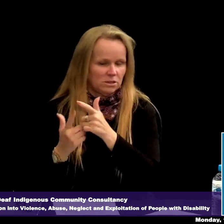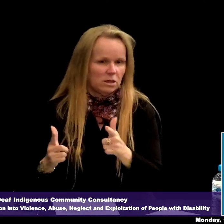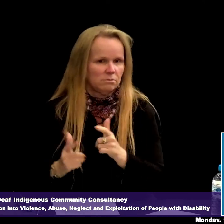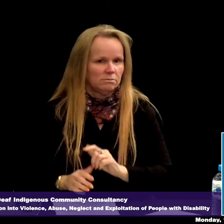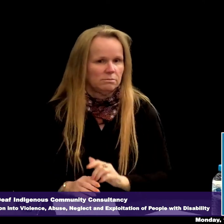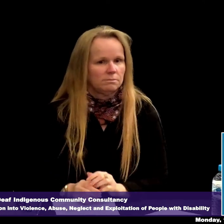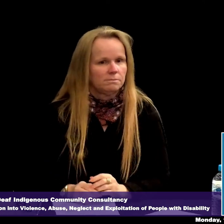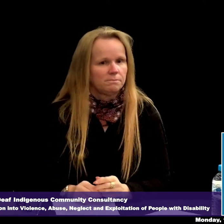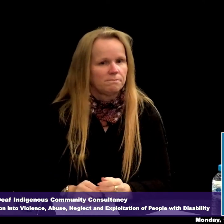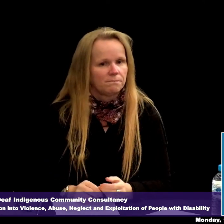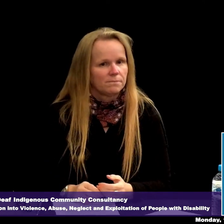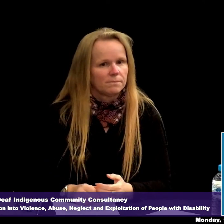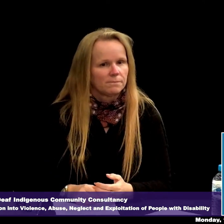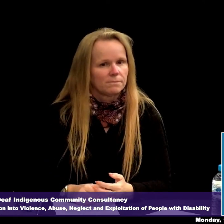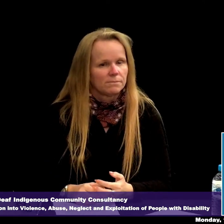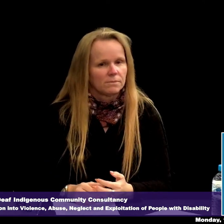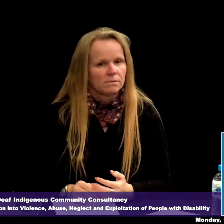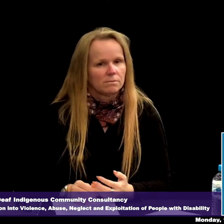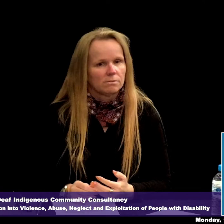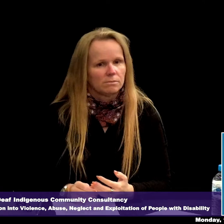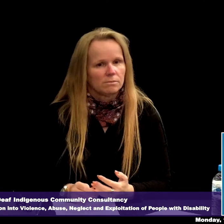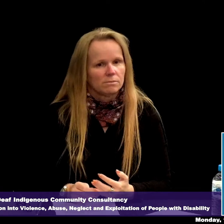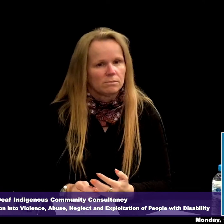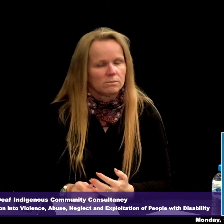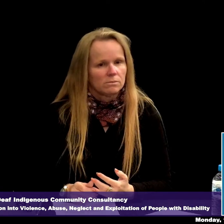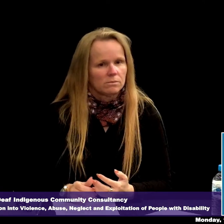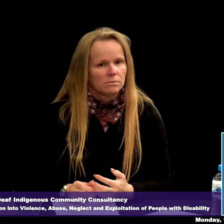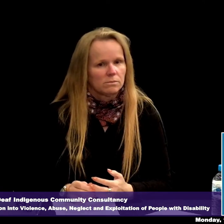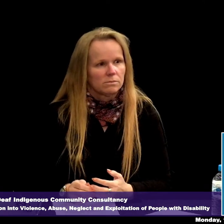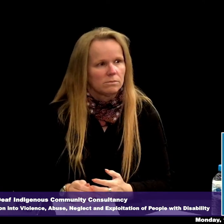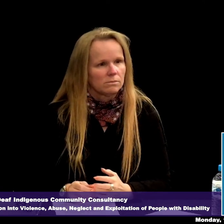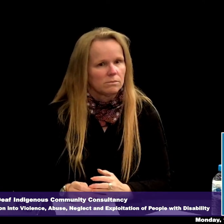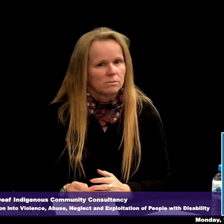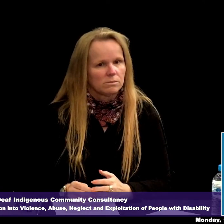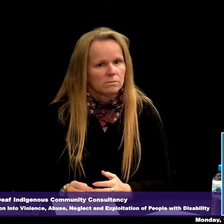You can't transfer one to the other; you have to have respect for the sign language used in that specific area.